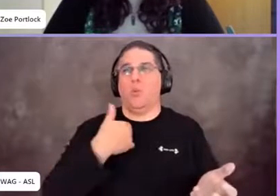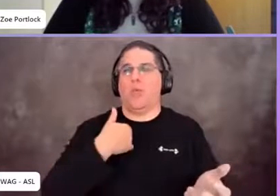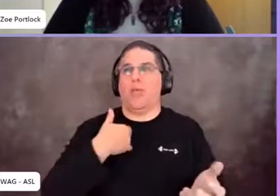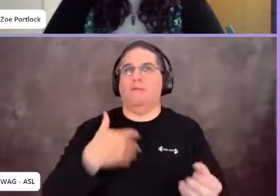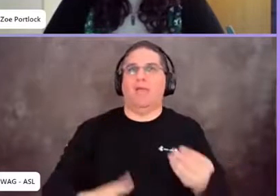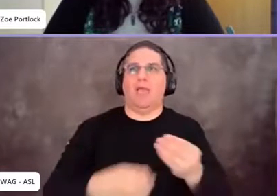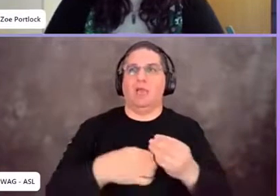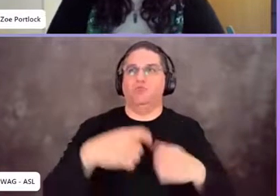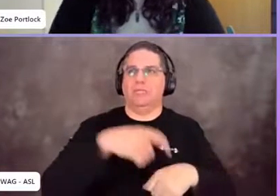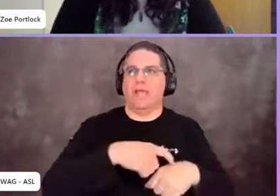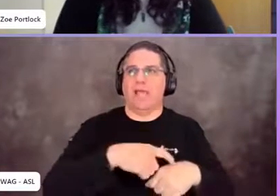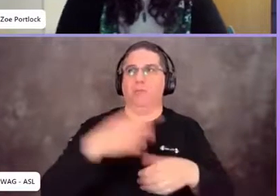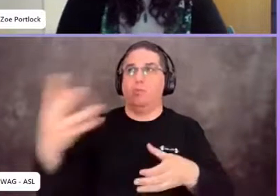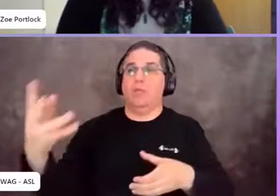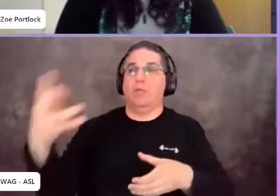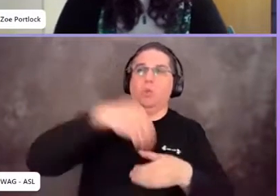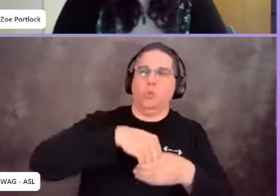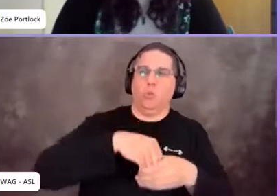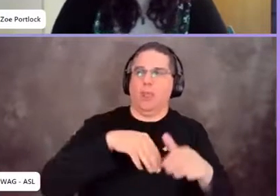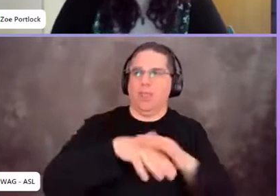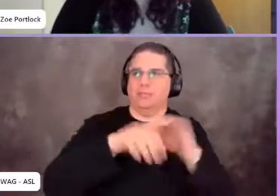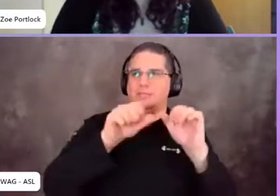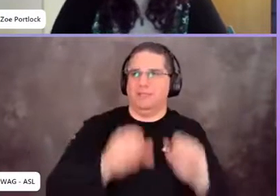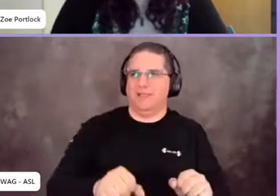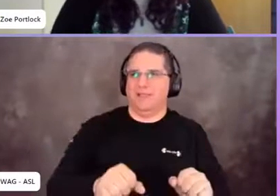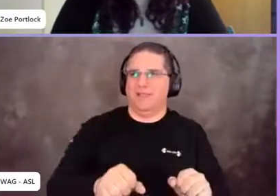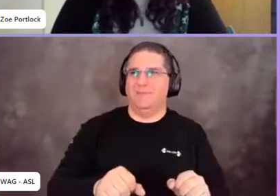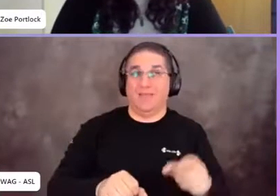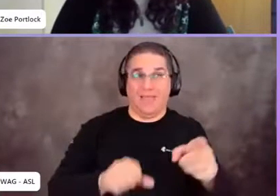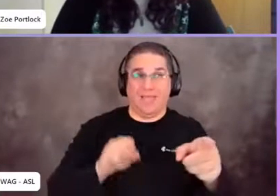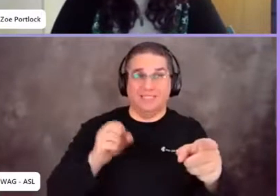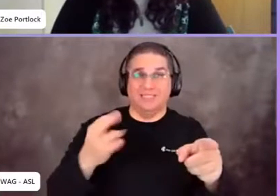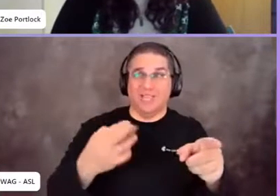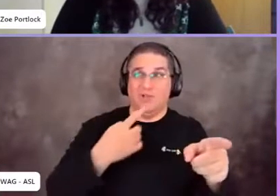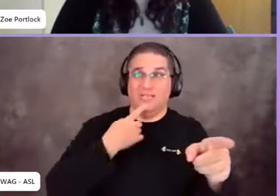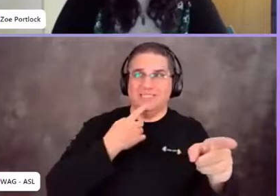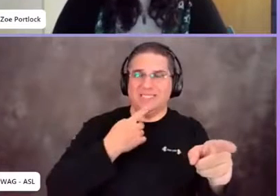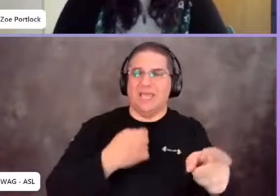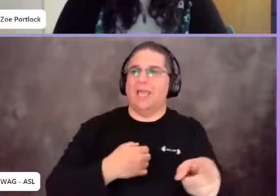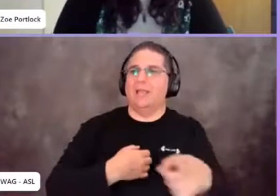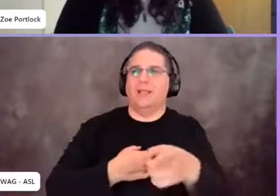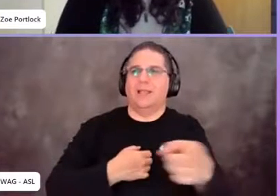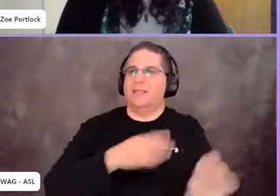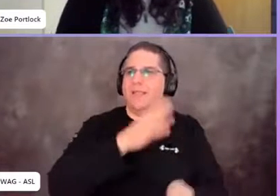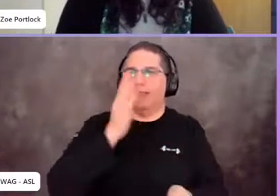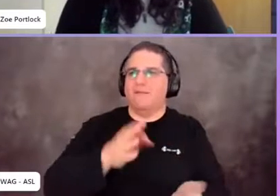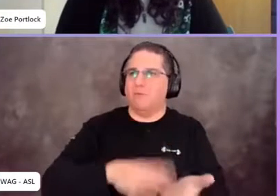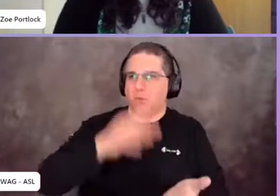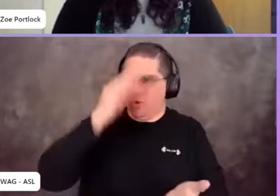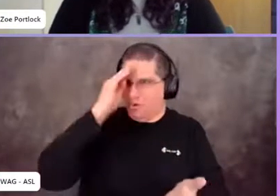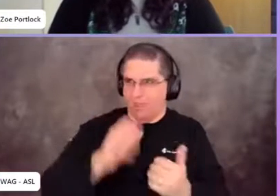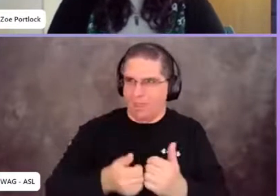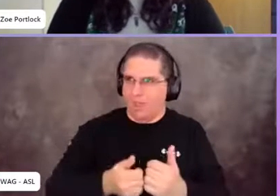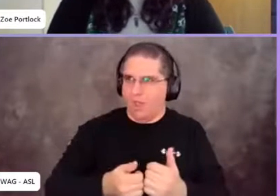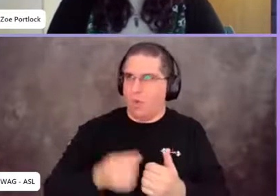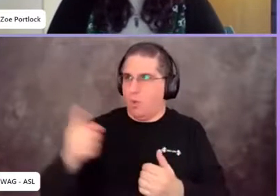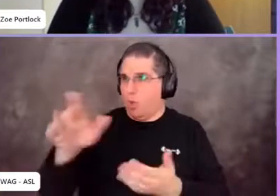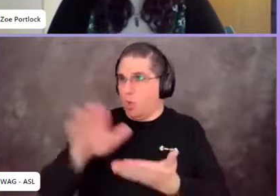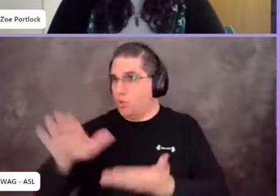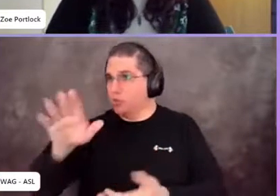we have to ship fast and ship often. So they don't actually have much time to integrate accessibility because they